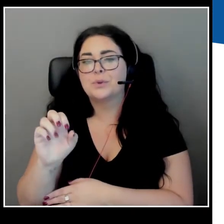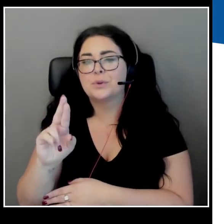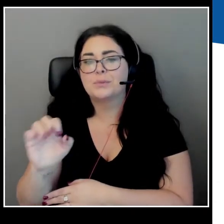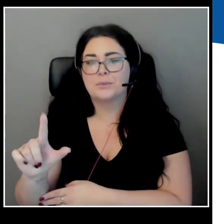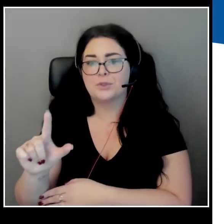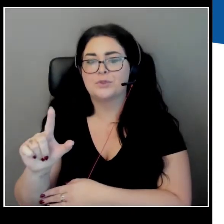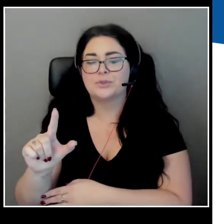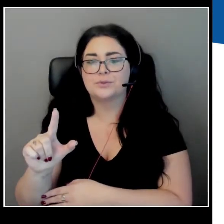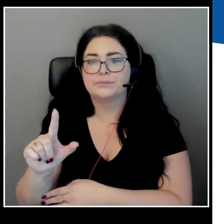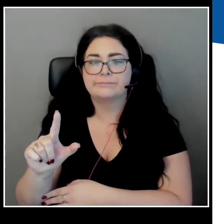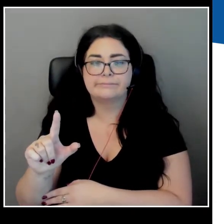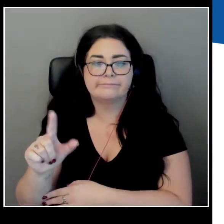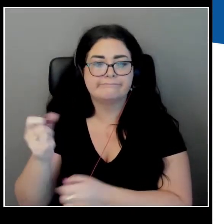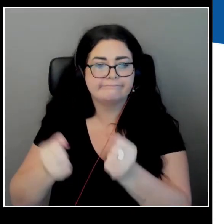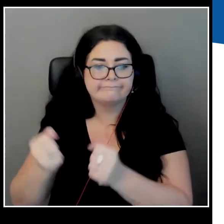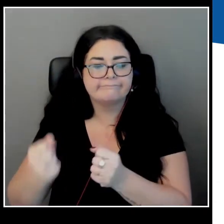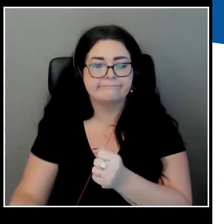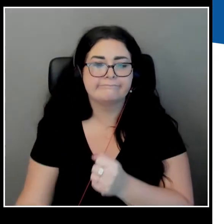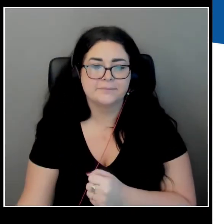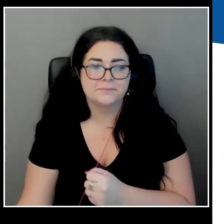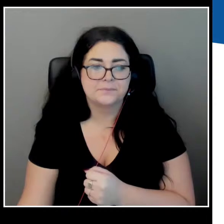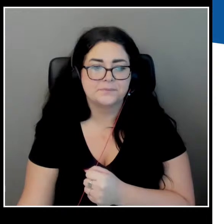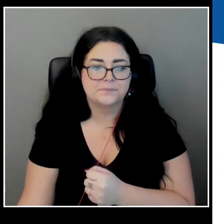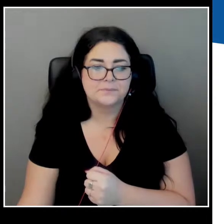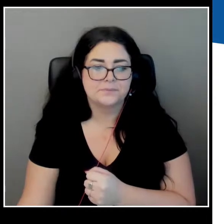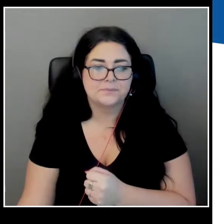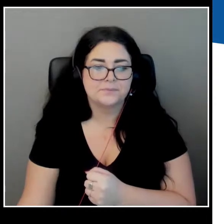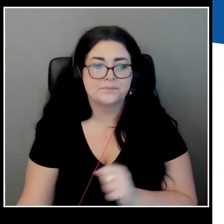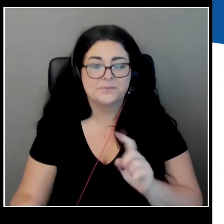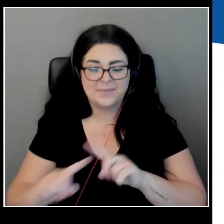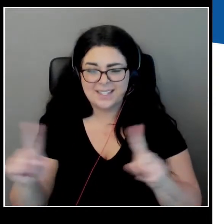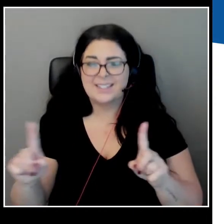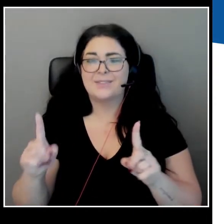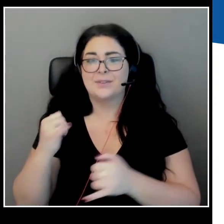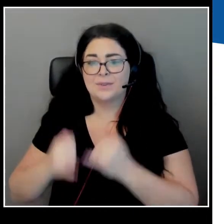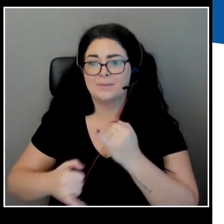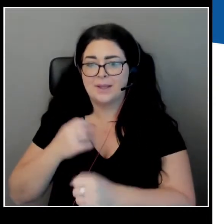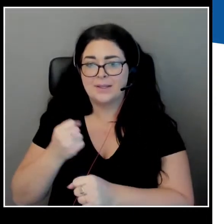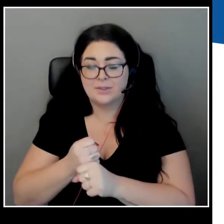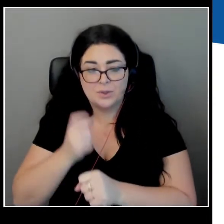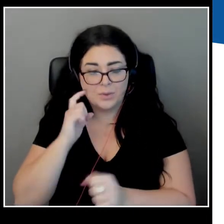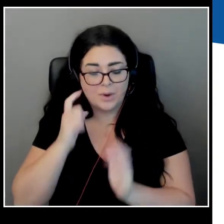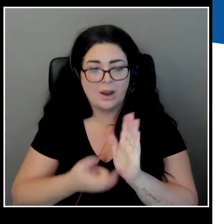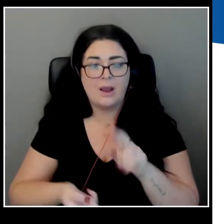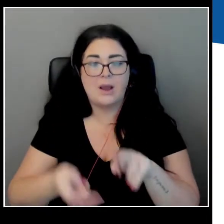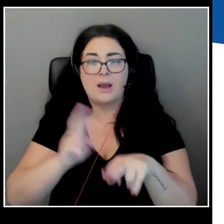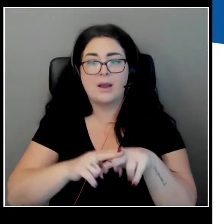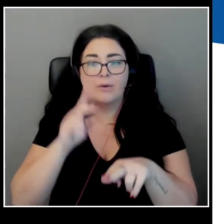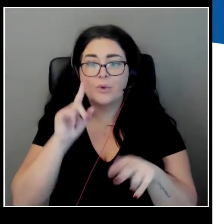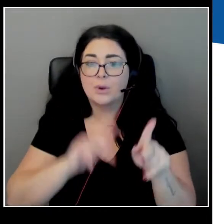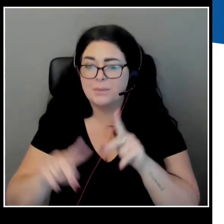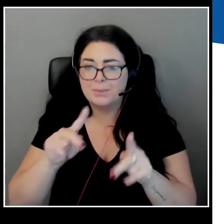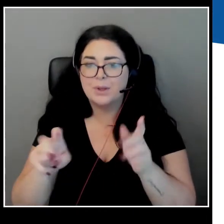The greatest difference from the previous fiscal year was a significant increase in passenger traffic. We carried approximately